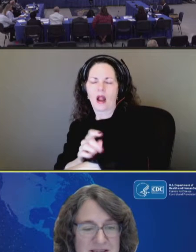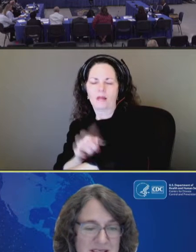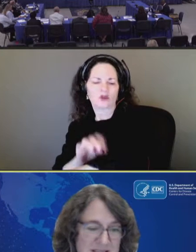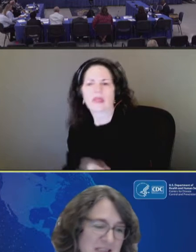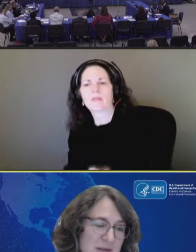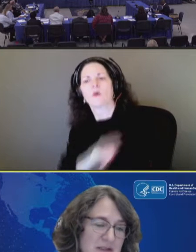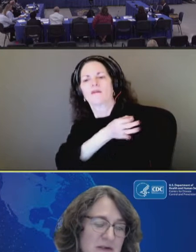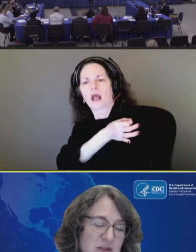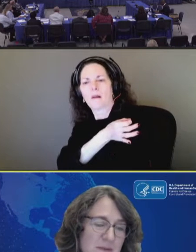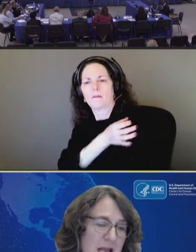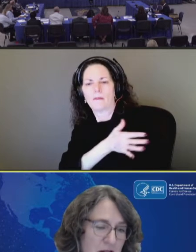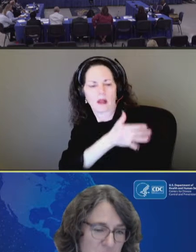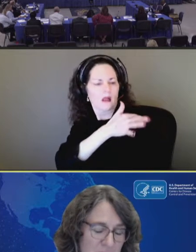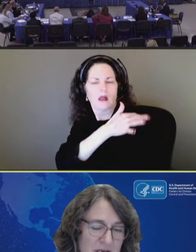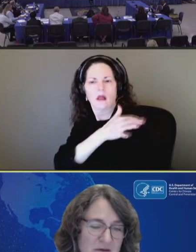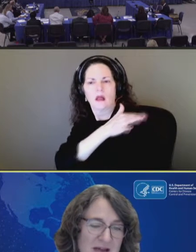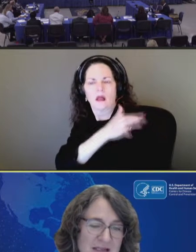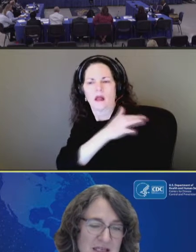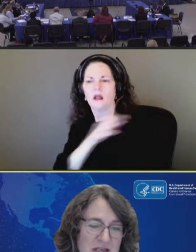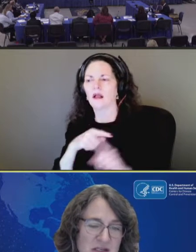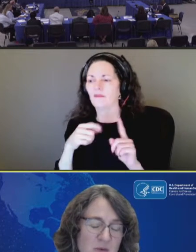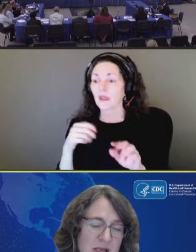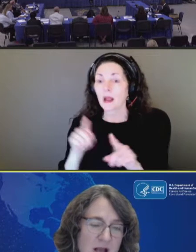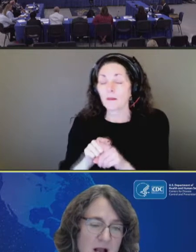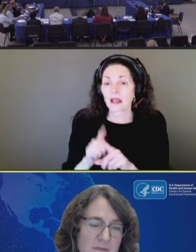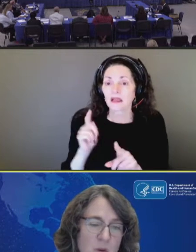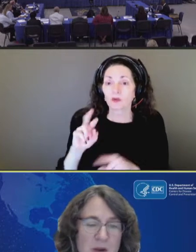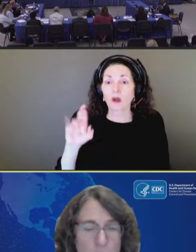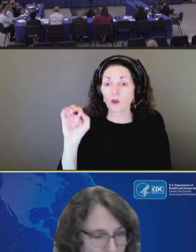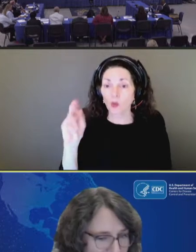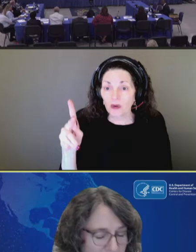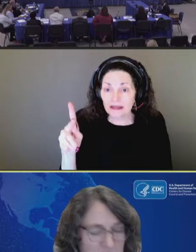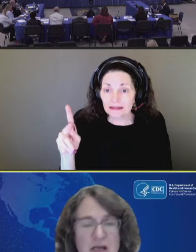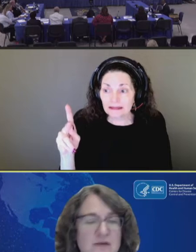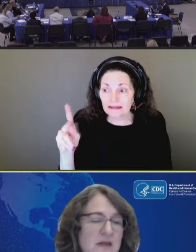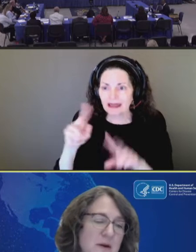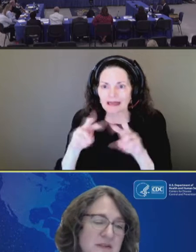risk assessments to determine eligibility for vaccination. We heard loud and clear that there